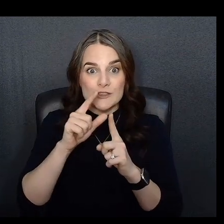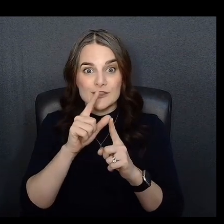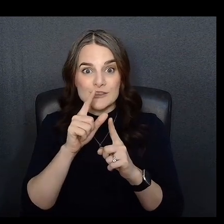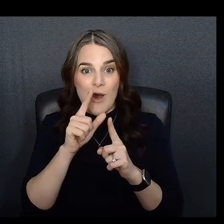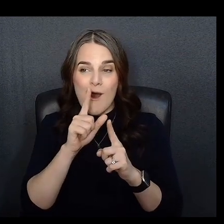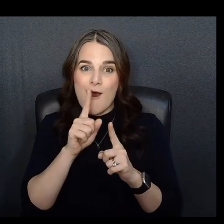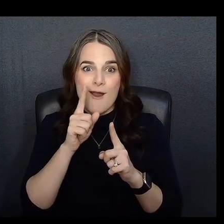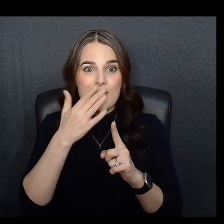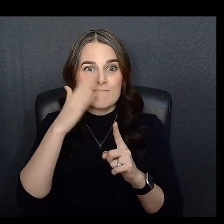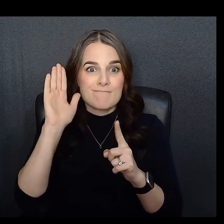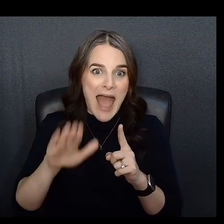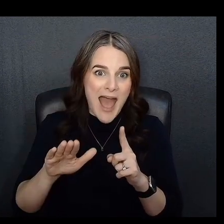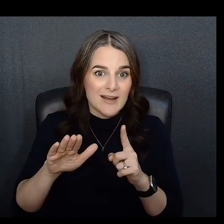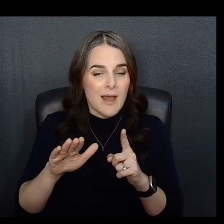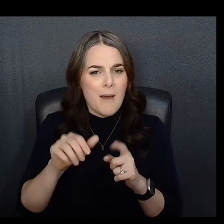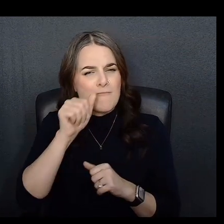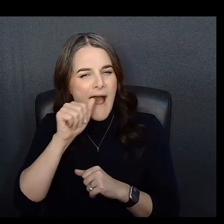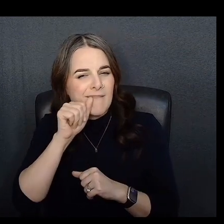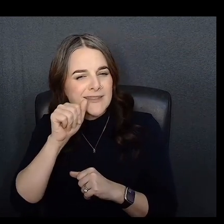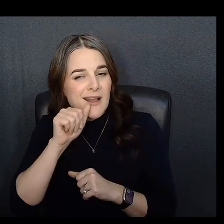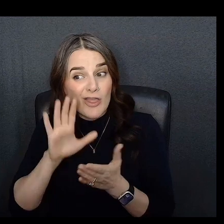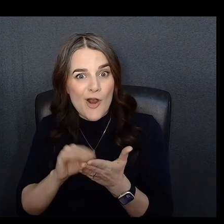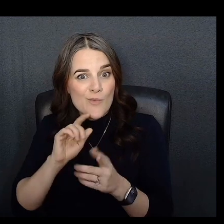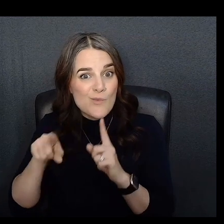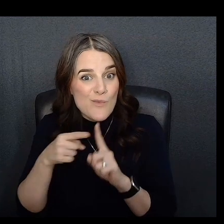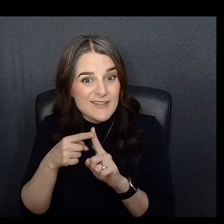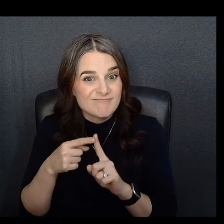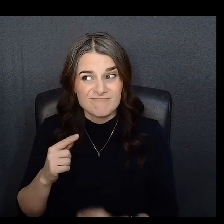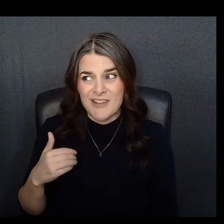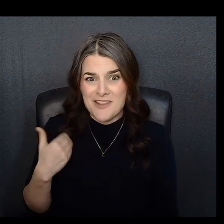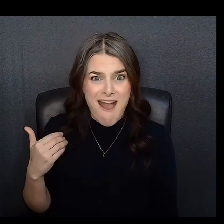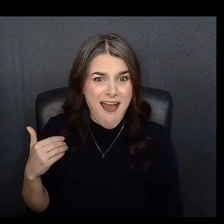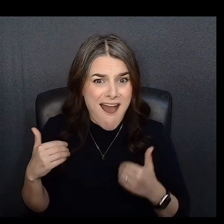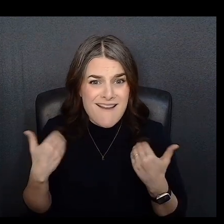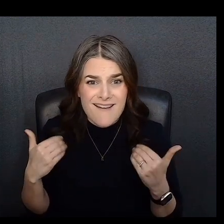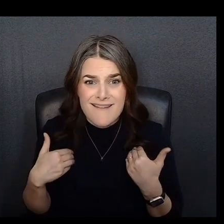learned at a really young age, whether they're really explicitly taught or not.